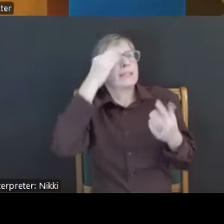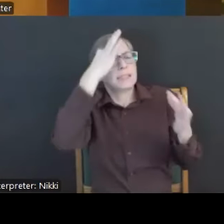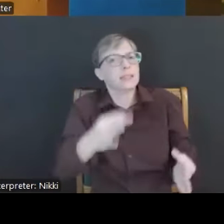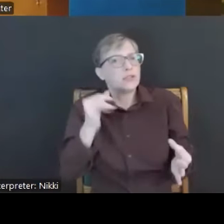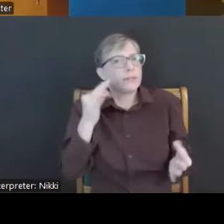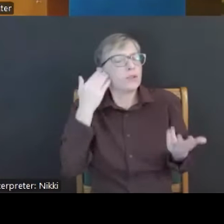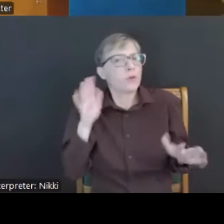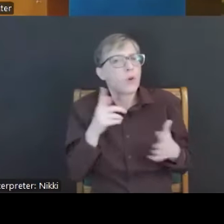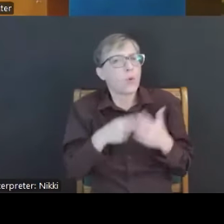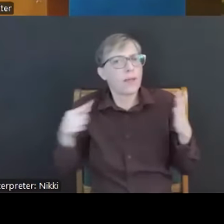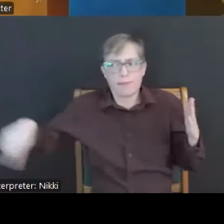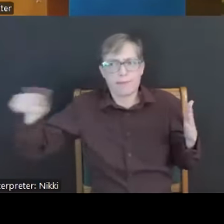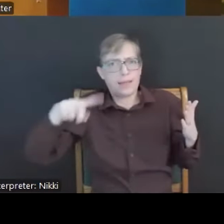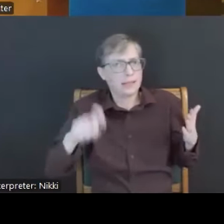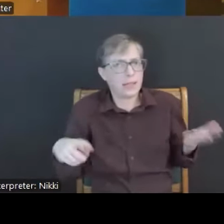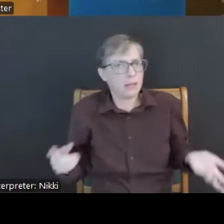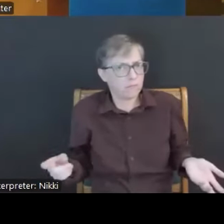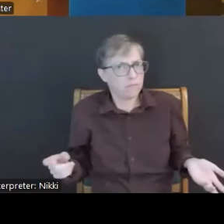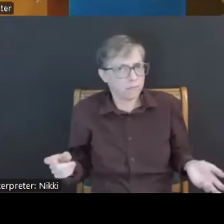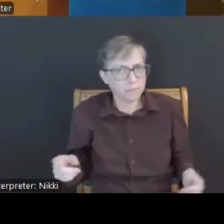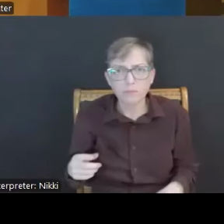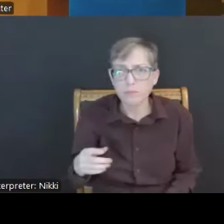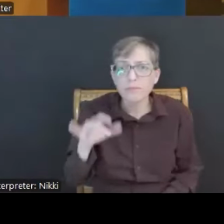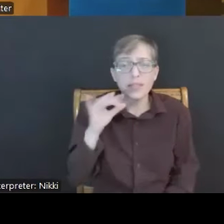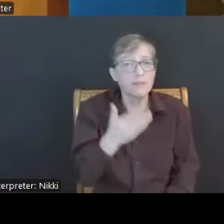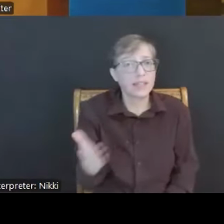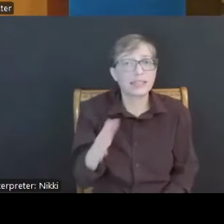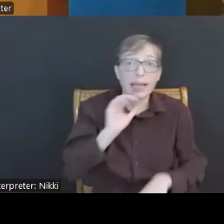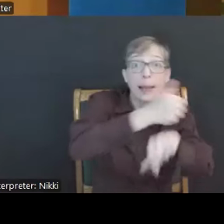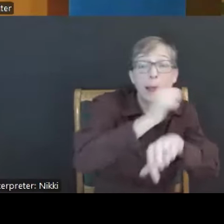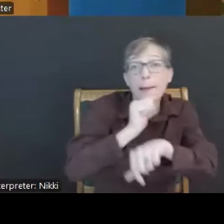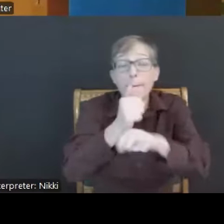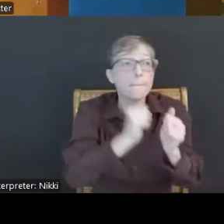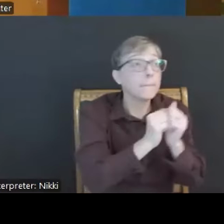have gone implemented um we've had a part of that um such as as our um letters that go out